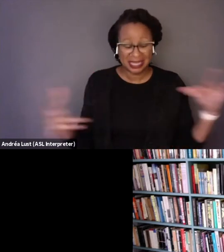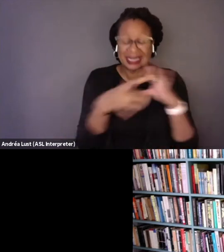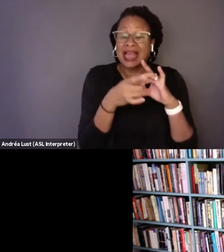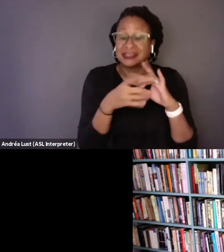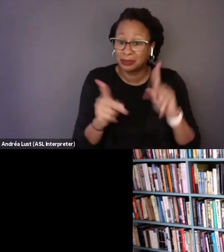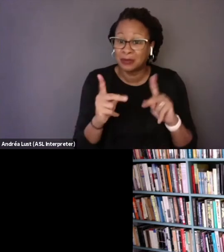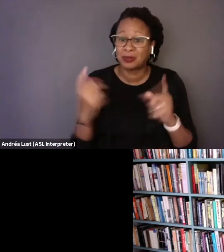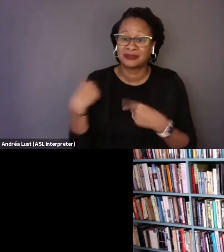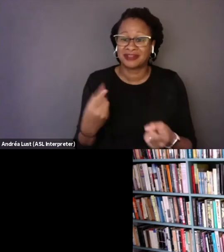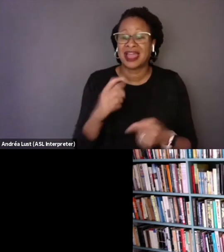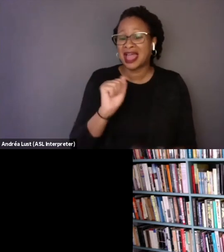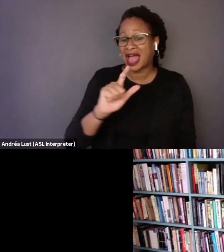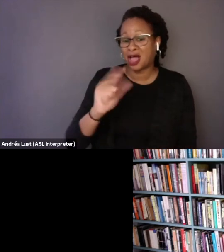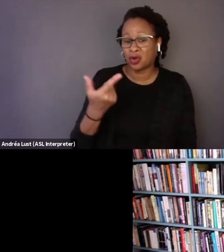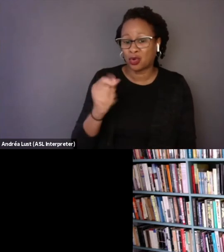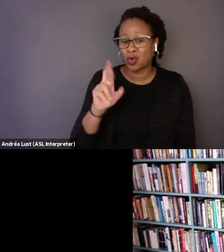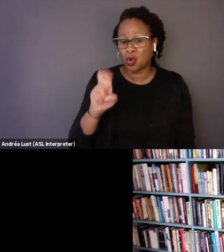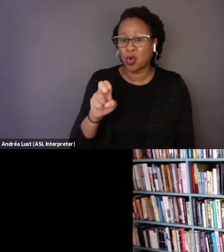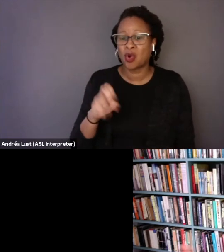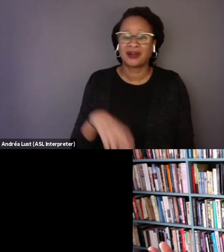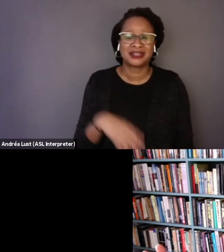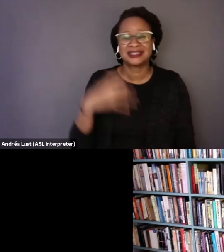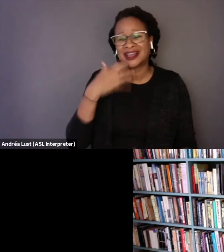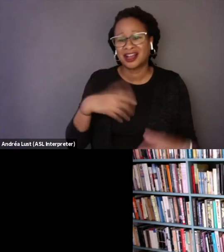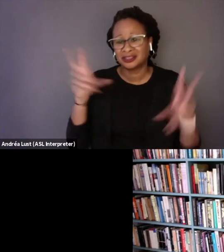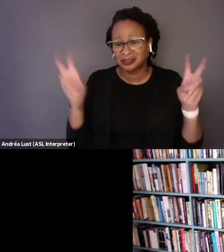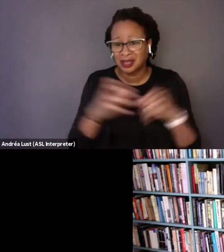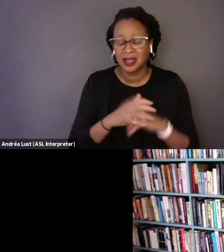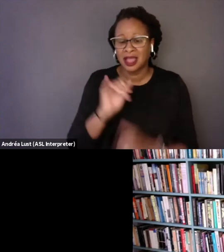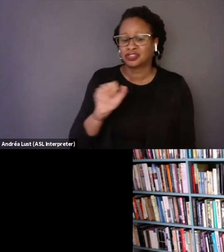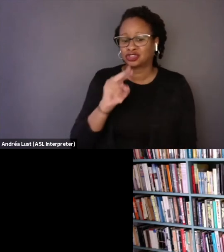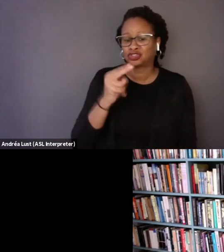Al Gore is of course controversial, John Kerry is now our climate ambassador,